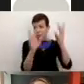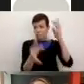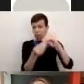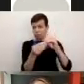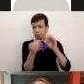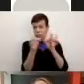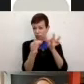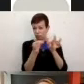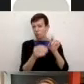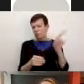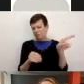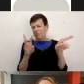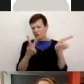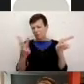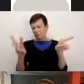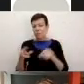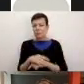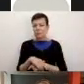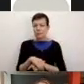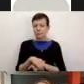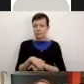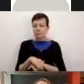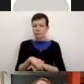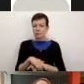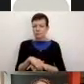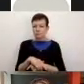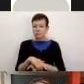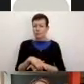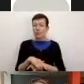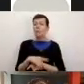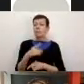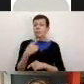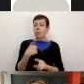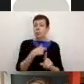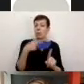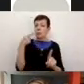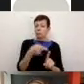Now we have specifically and explicitly identified business and career development activities